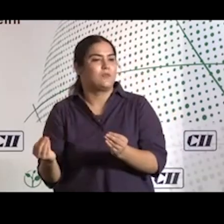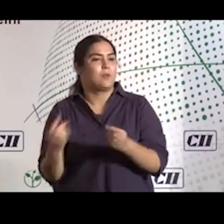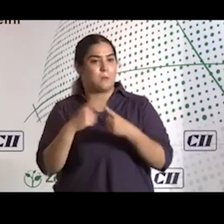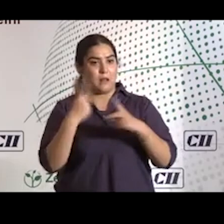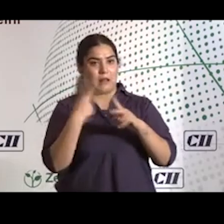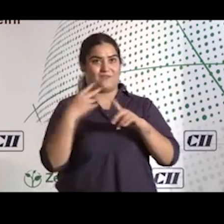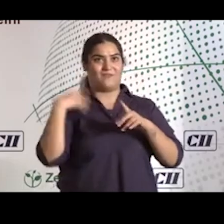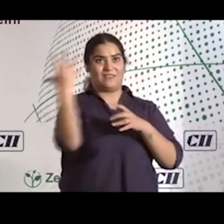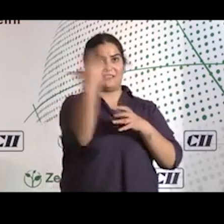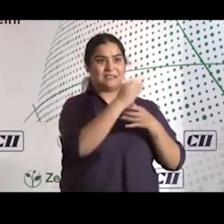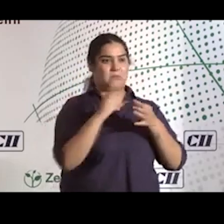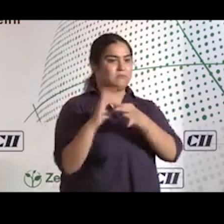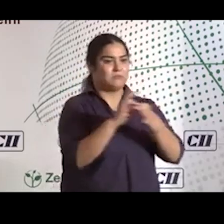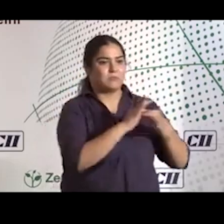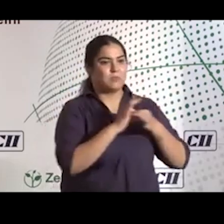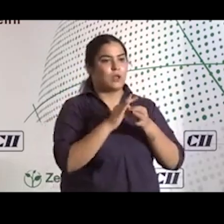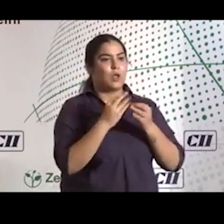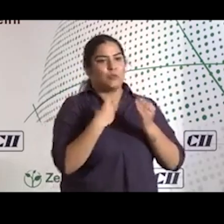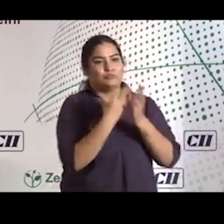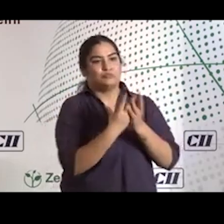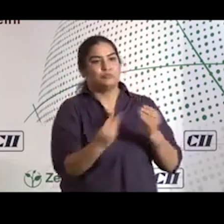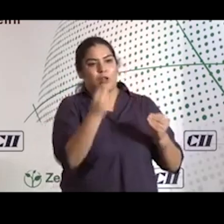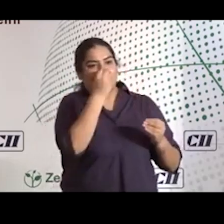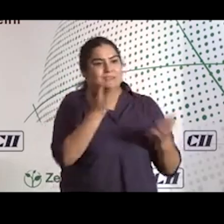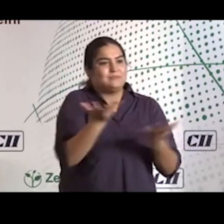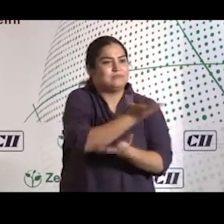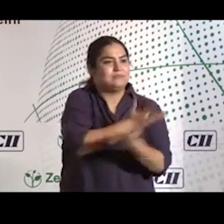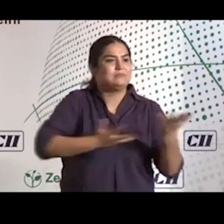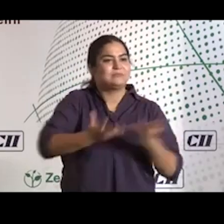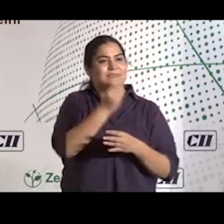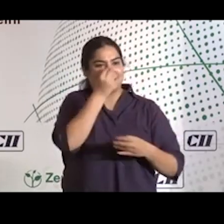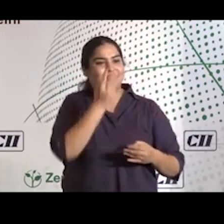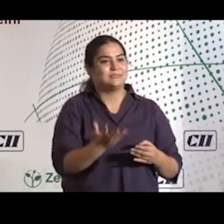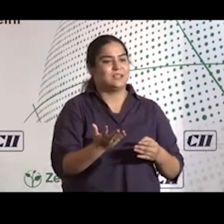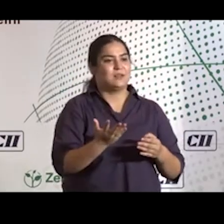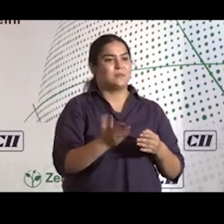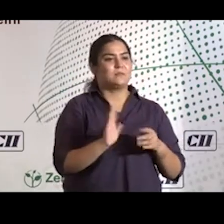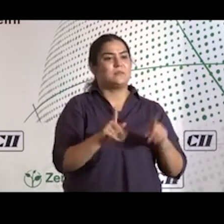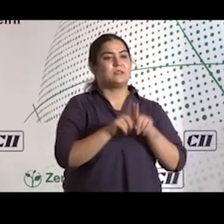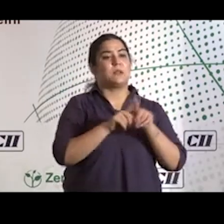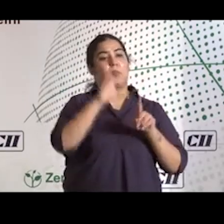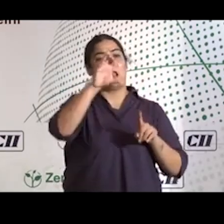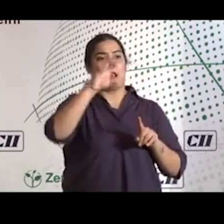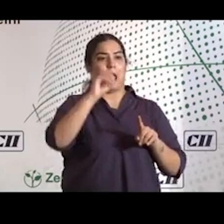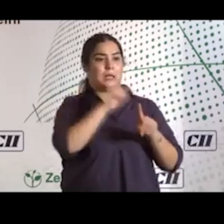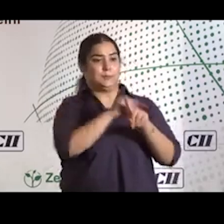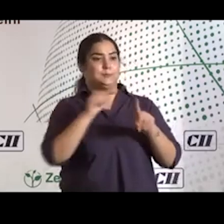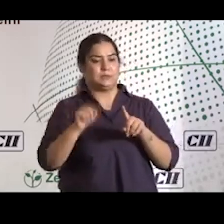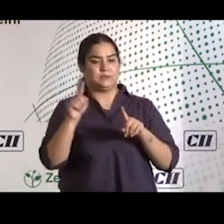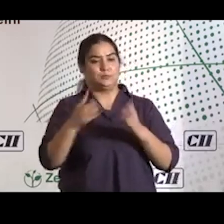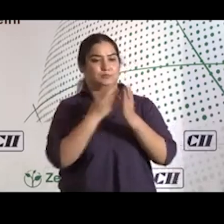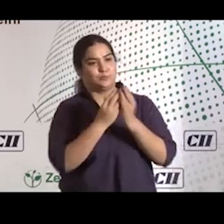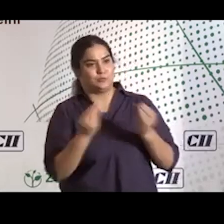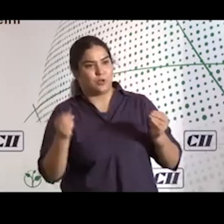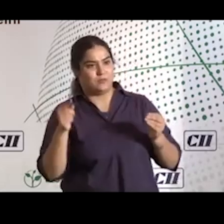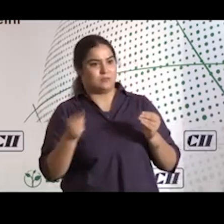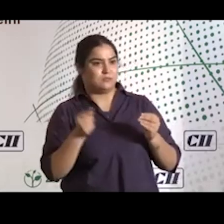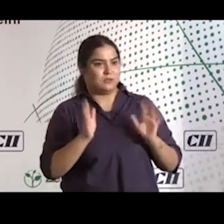Some of them are good and most of the others are not good. And so imagine that 90% of the solutions are definitely worse than the leaders.